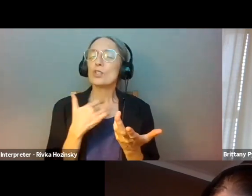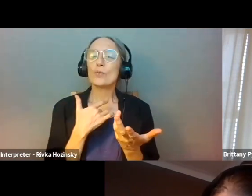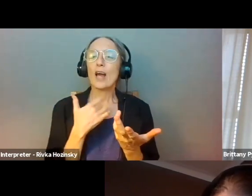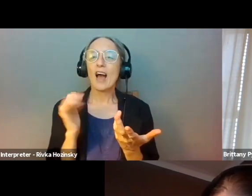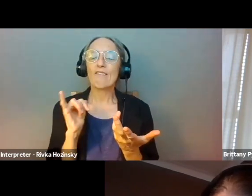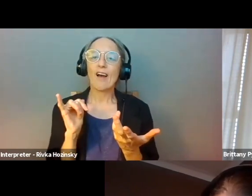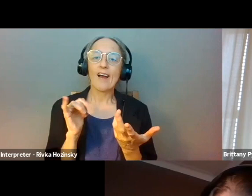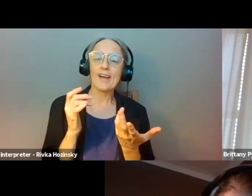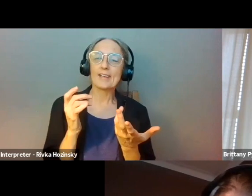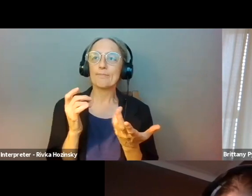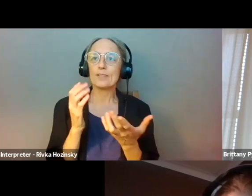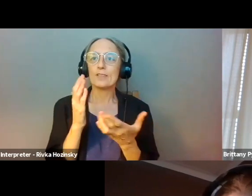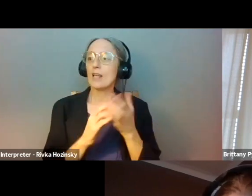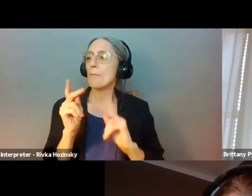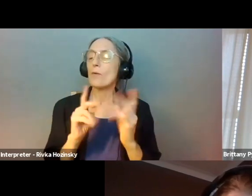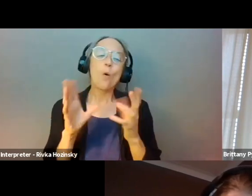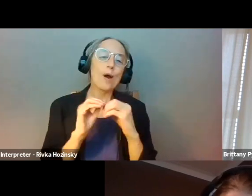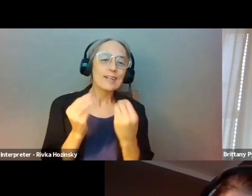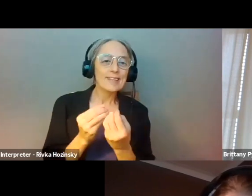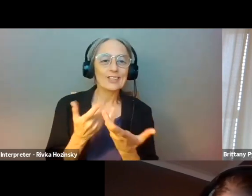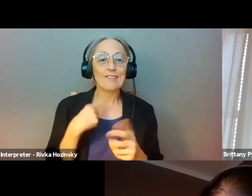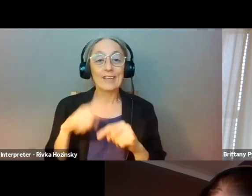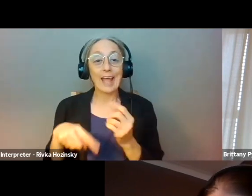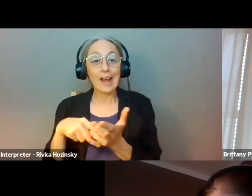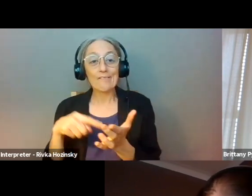who are organizations that can't afford the Zoom subscription,